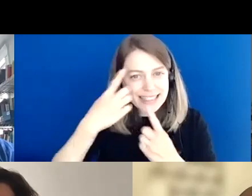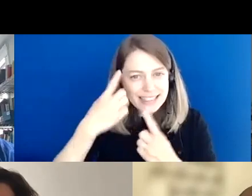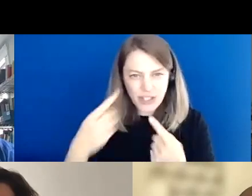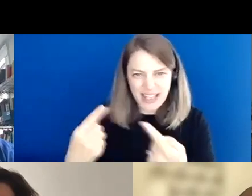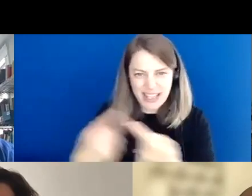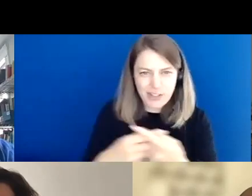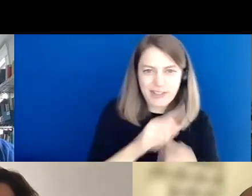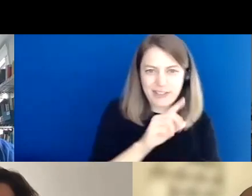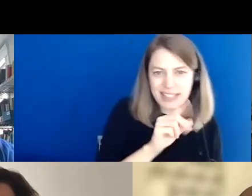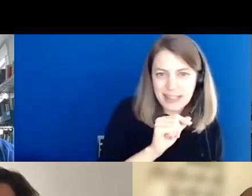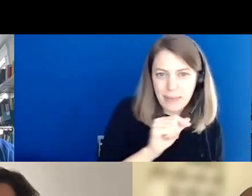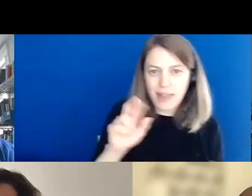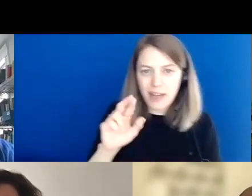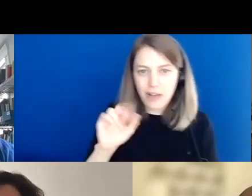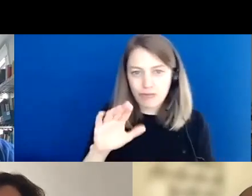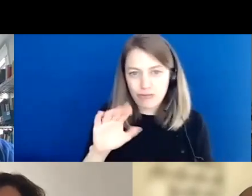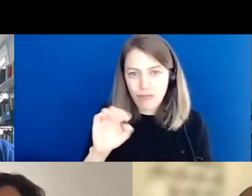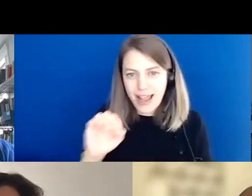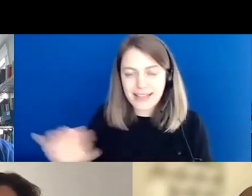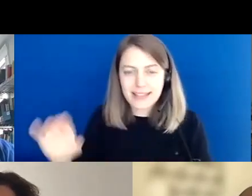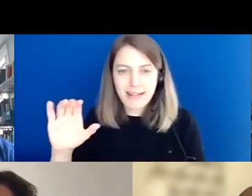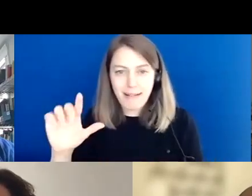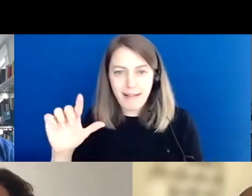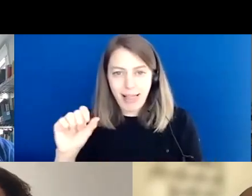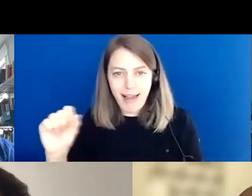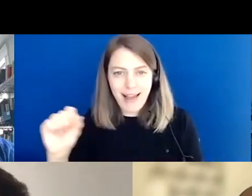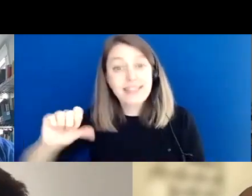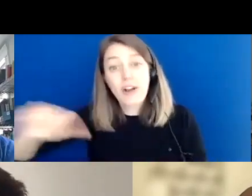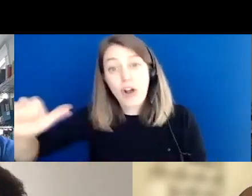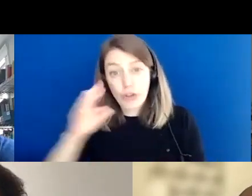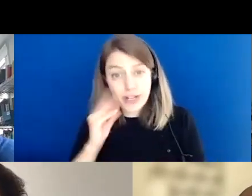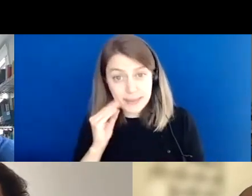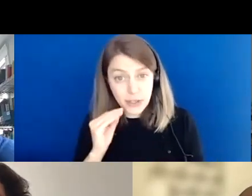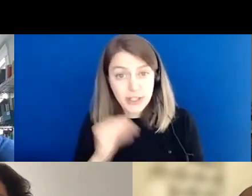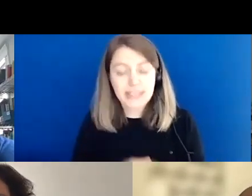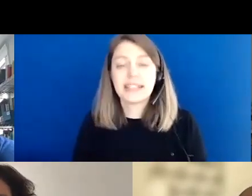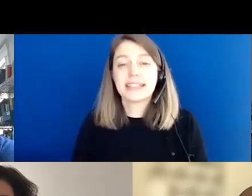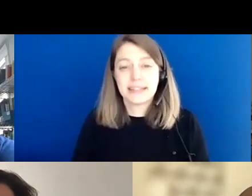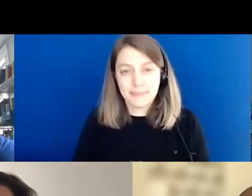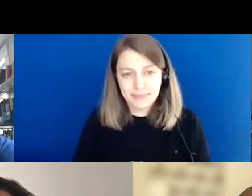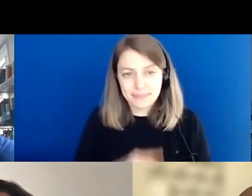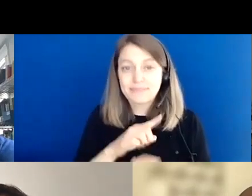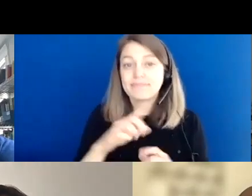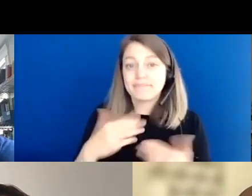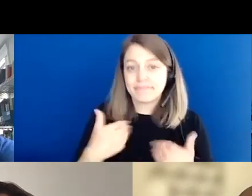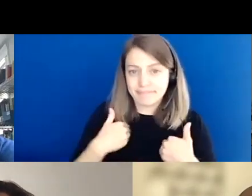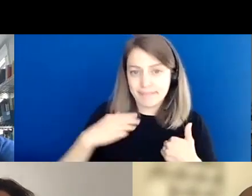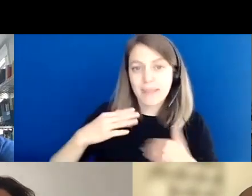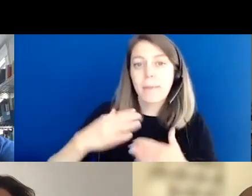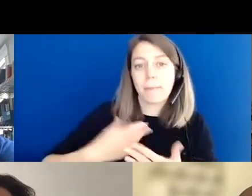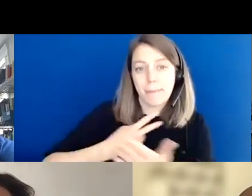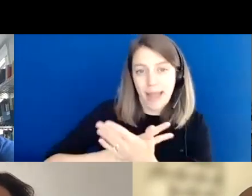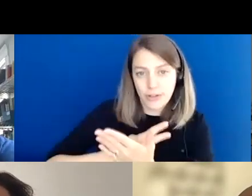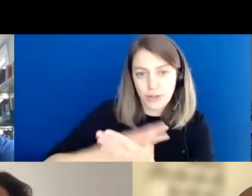race, class, and other experiences. He holds a Master of Public Policy Degree from the Heller School.